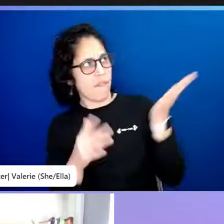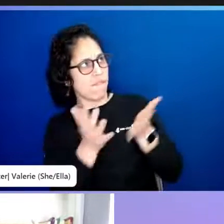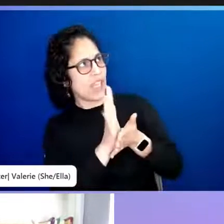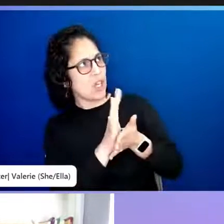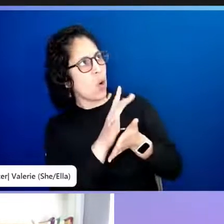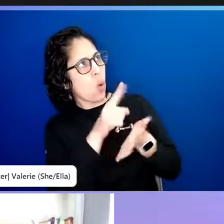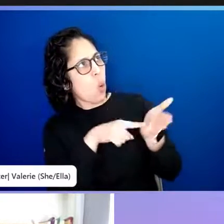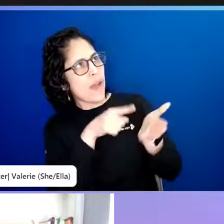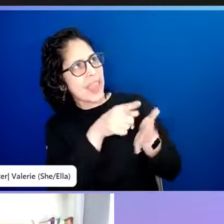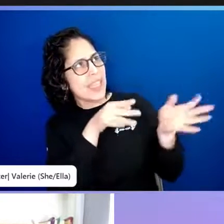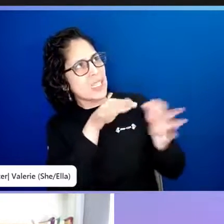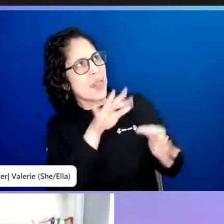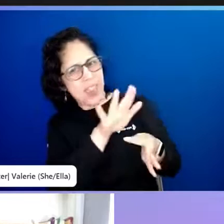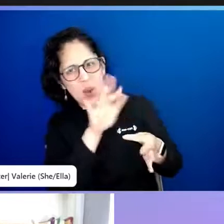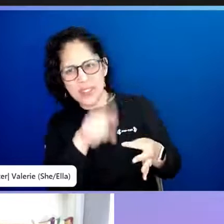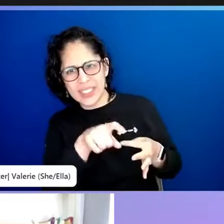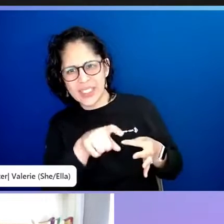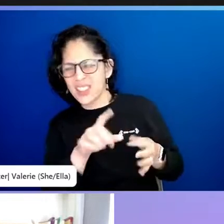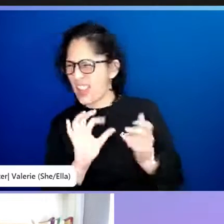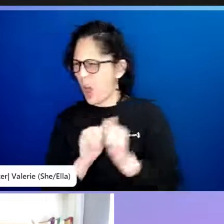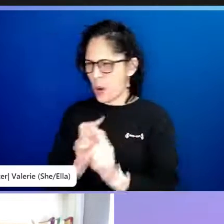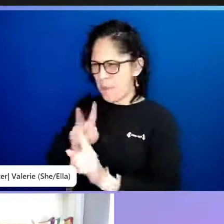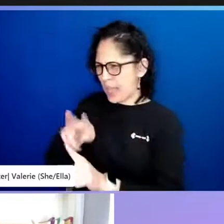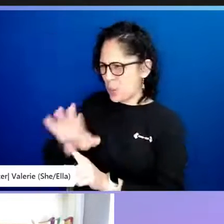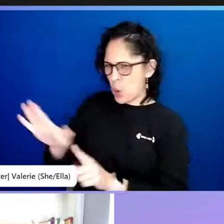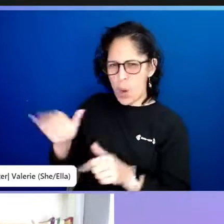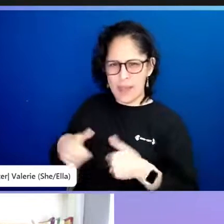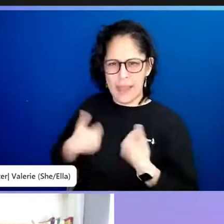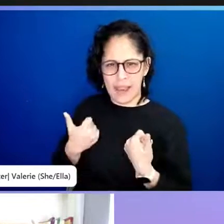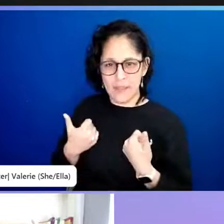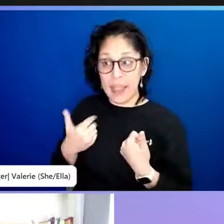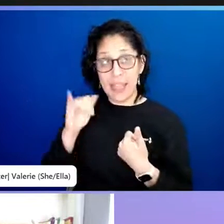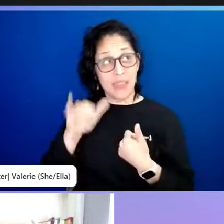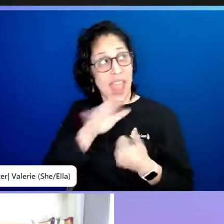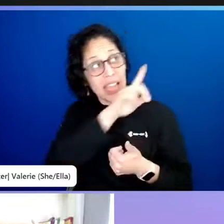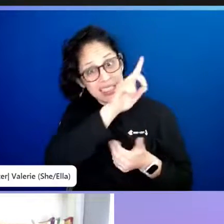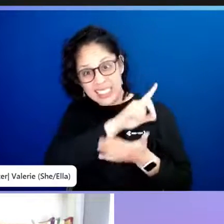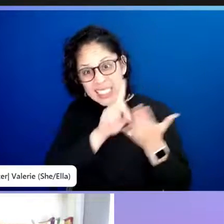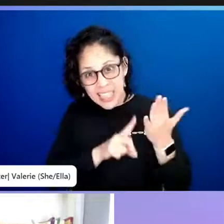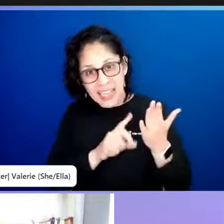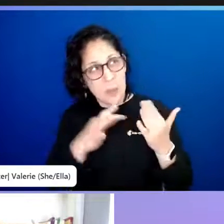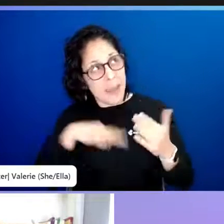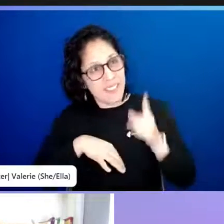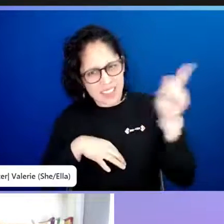we can extend the benefits of that design to other folks and so I think that's that